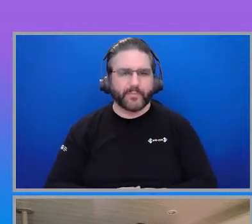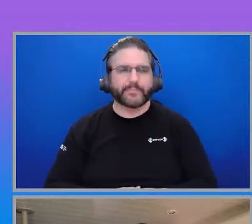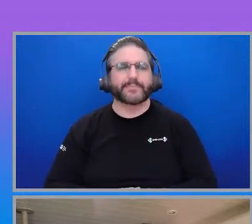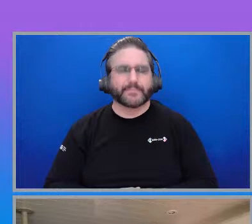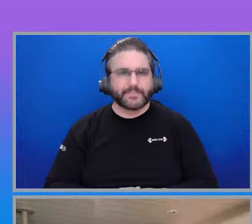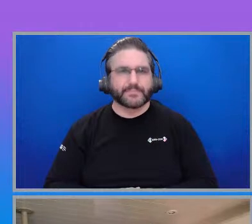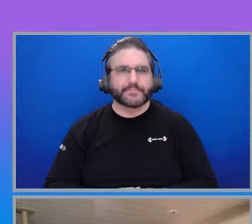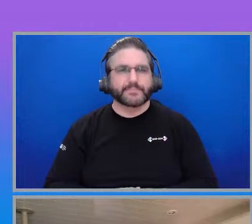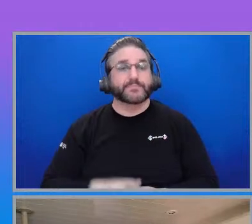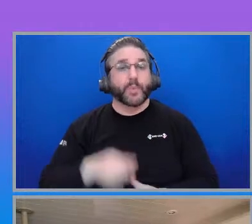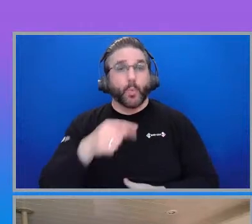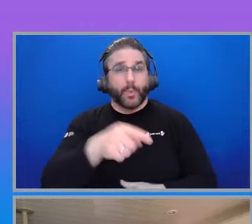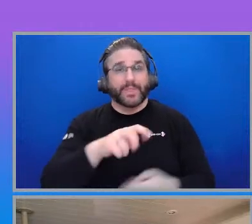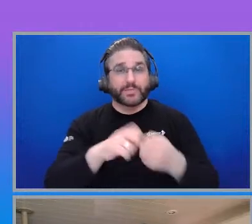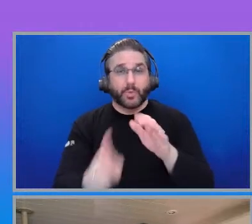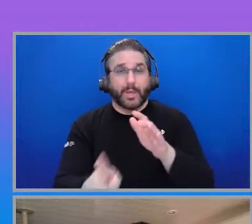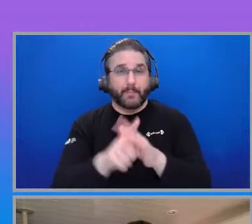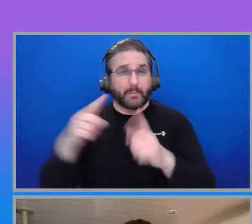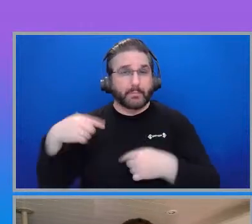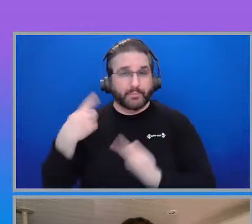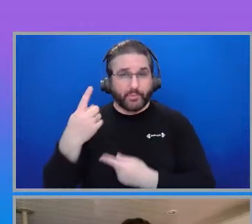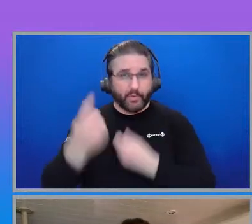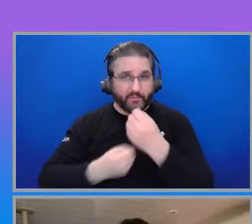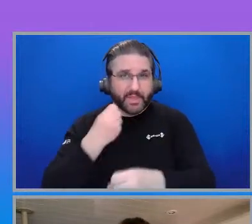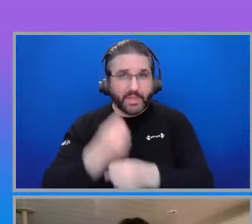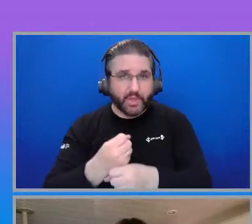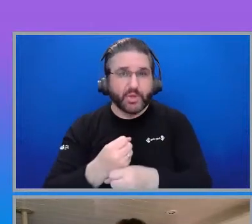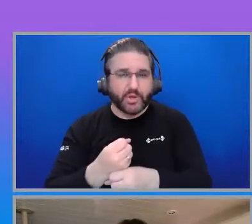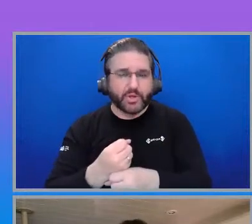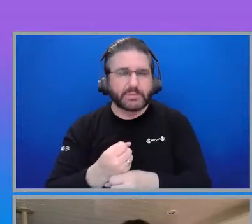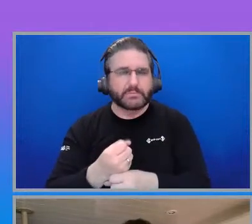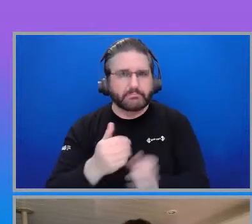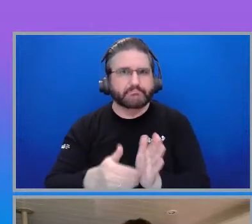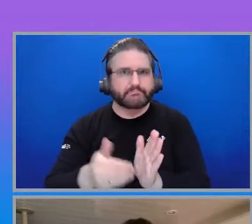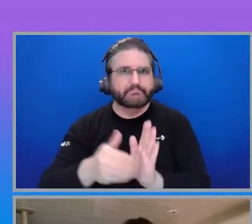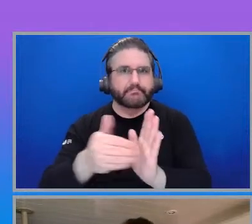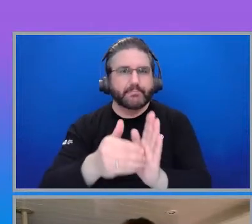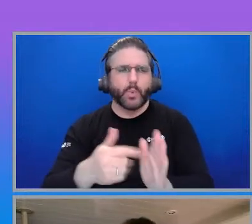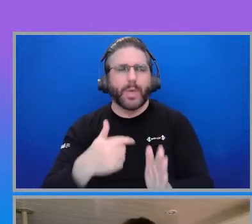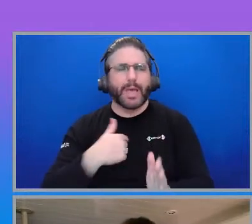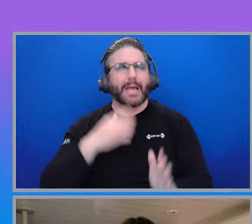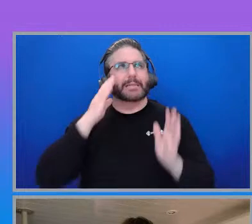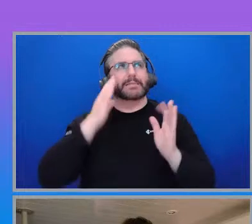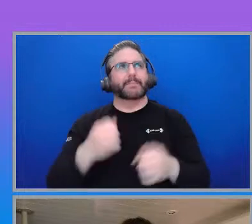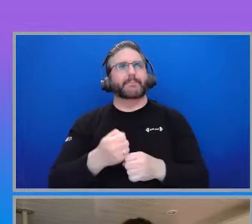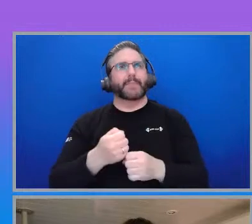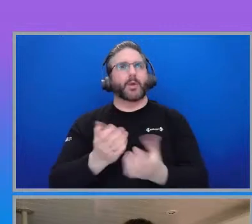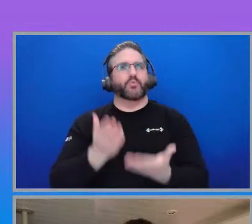So every time this came up, it's come up over the years, and I sort of put together a bit of